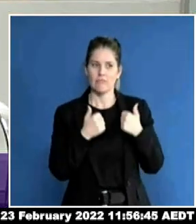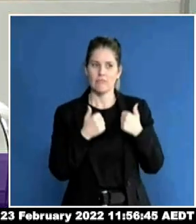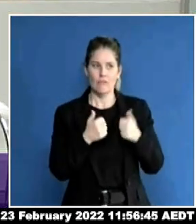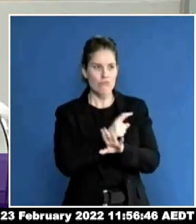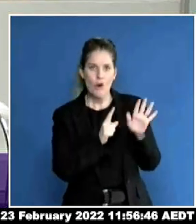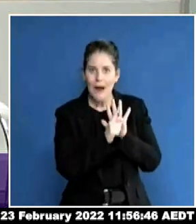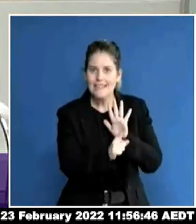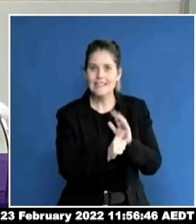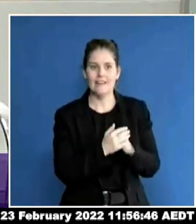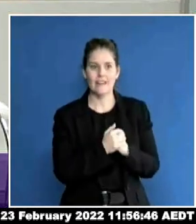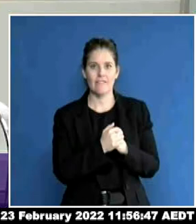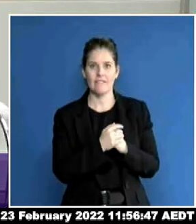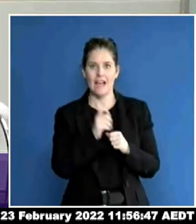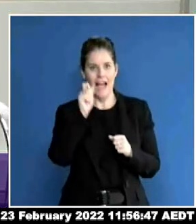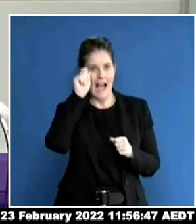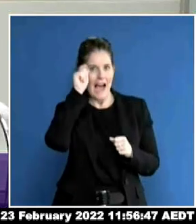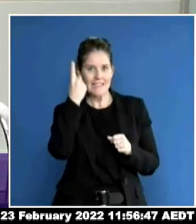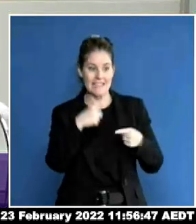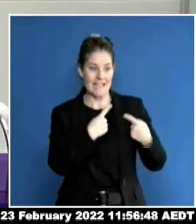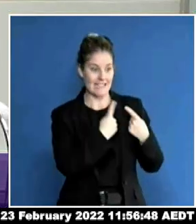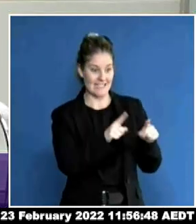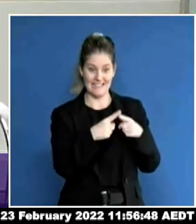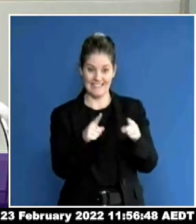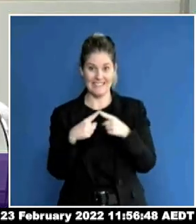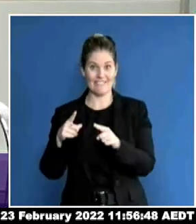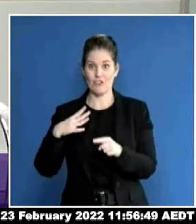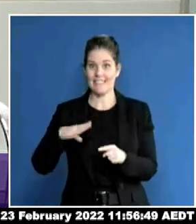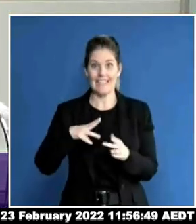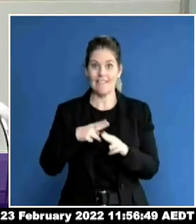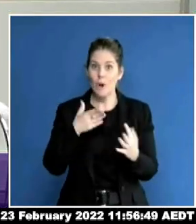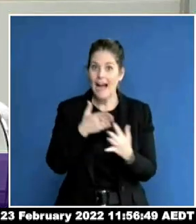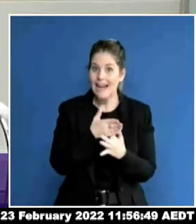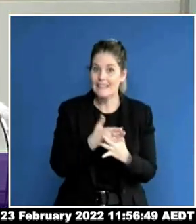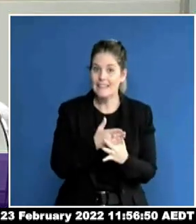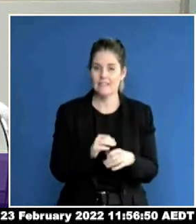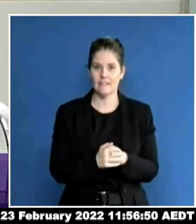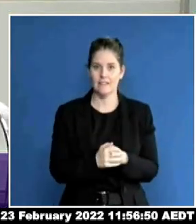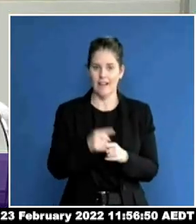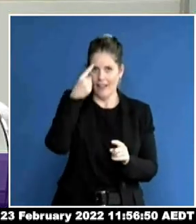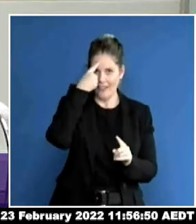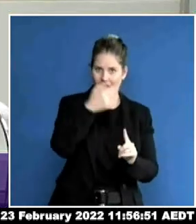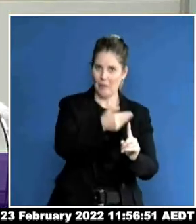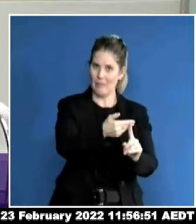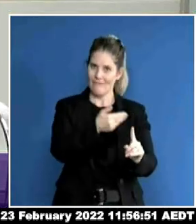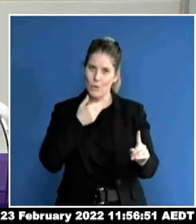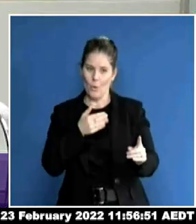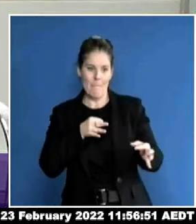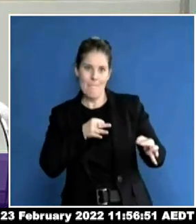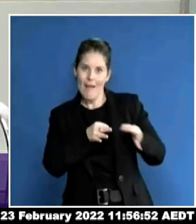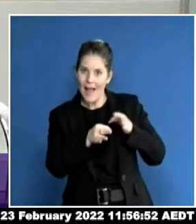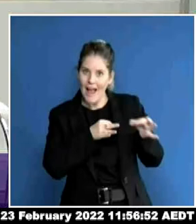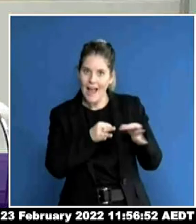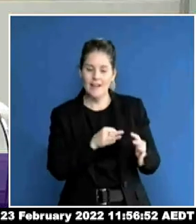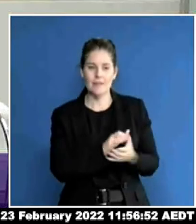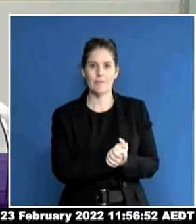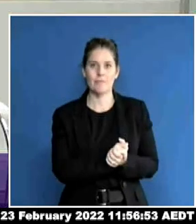out there and how you can think about them advance and respond to them. How to have conversations with disabled young people, to draw out that information